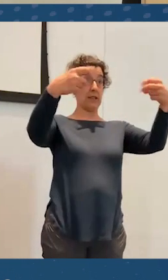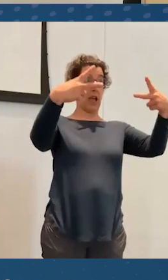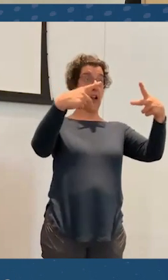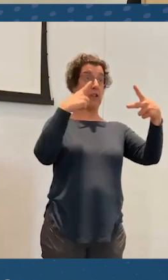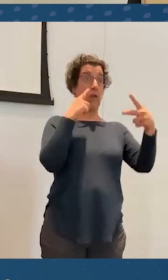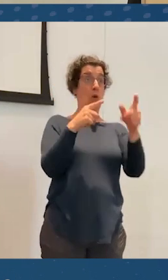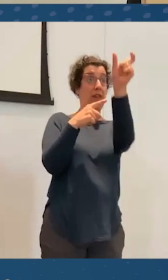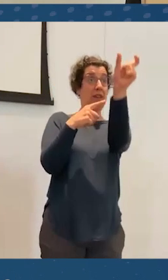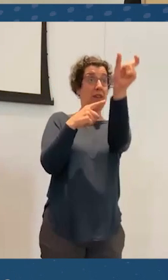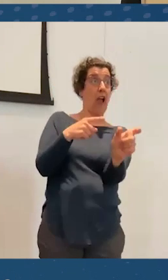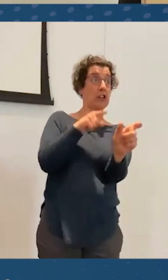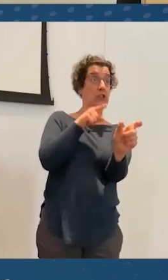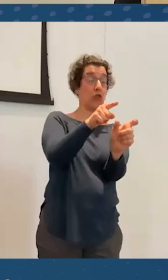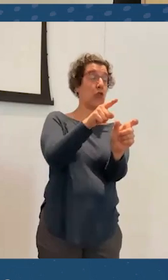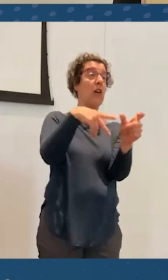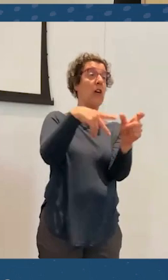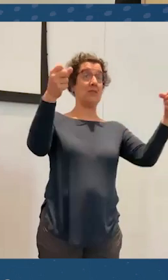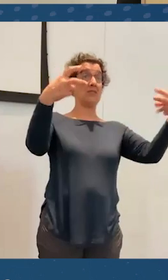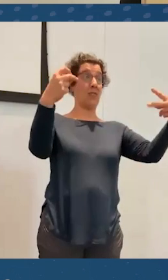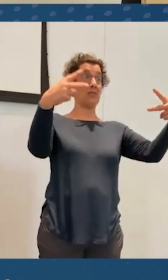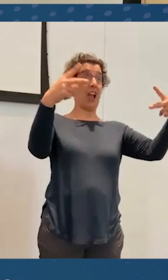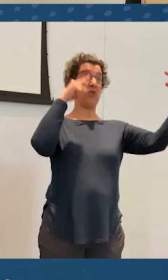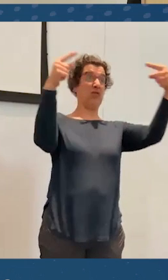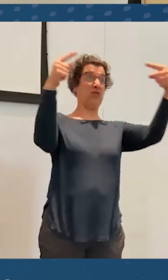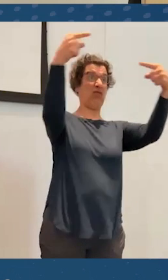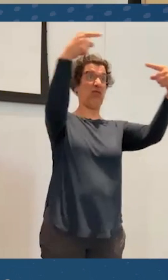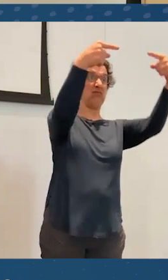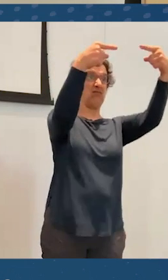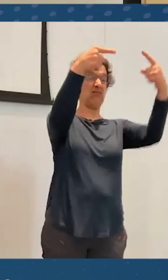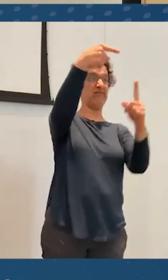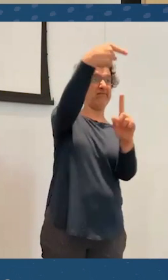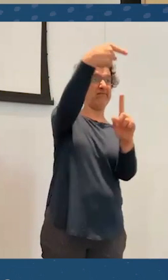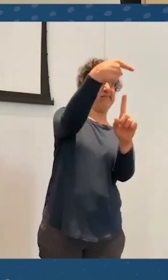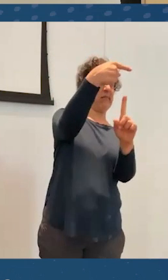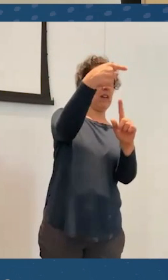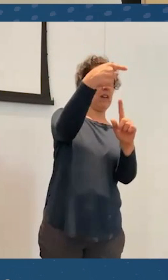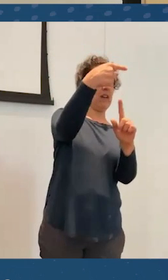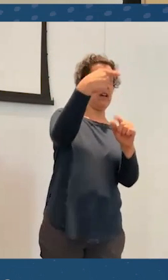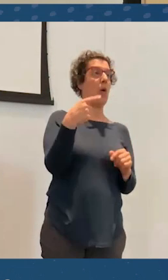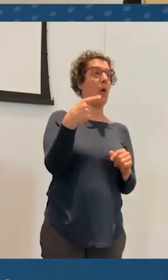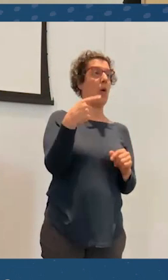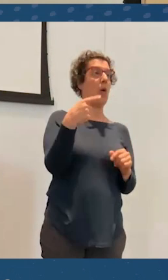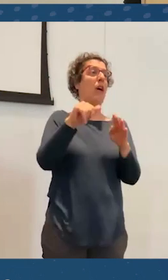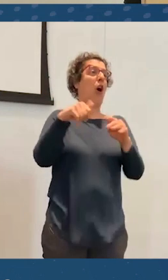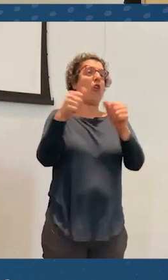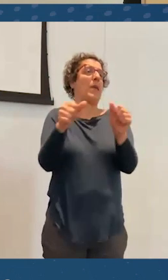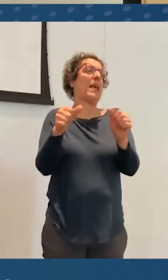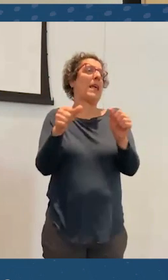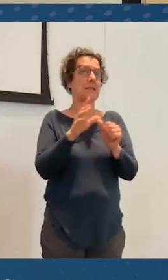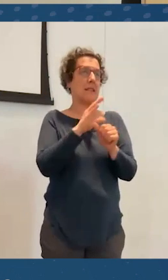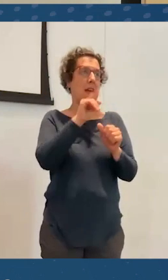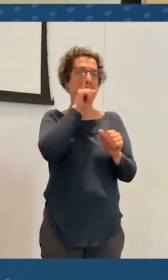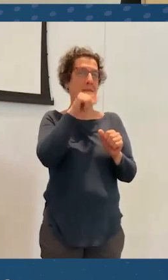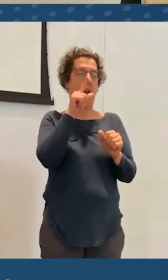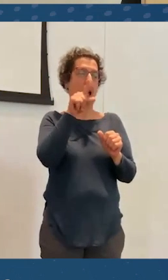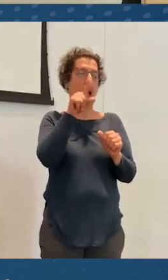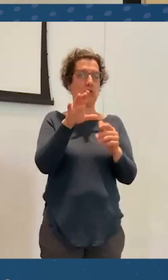in the environment or other places and not having to deal with that.